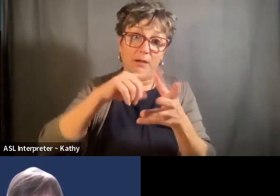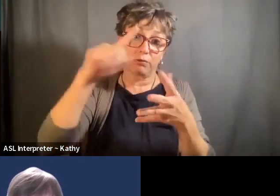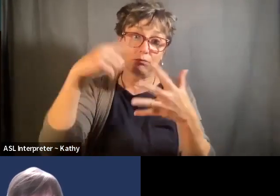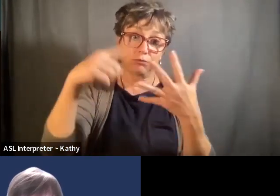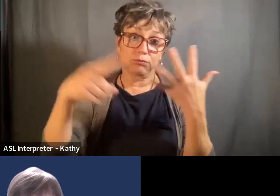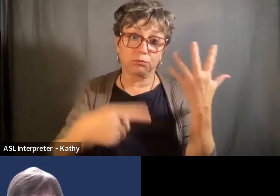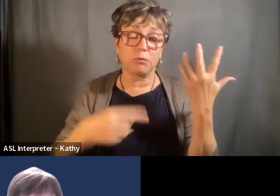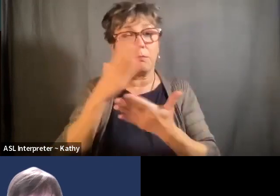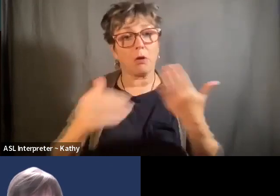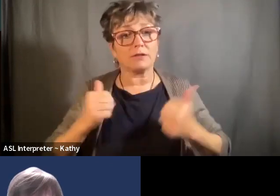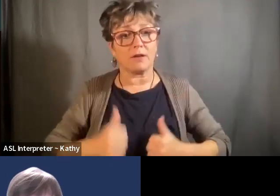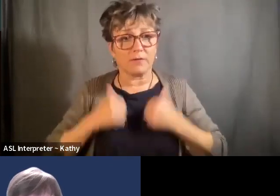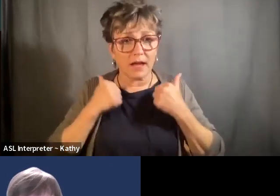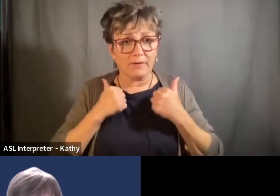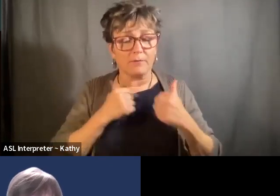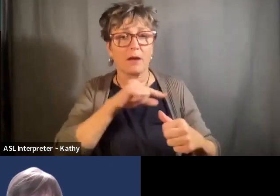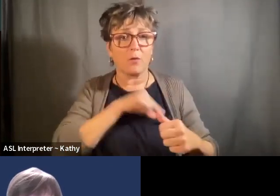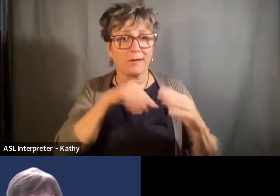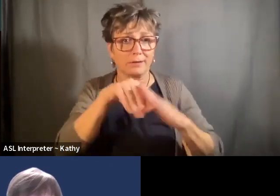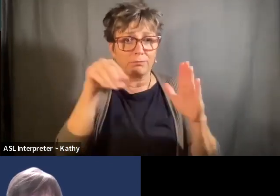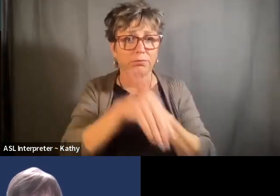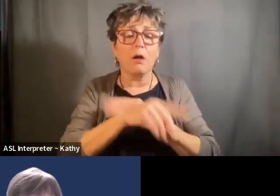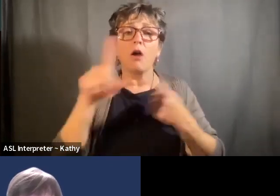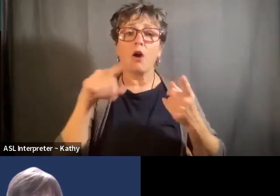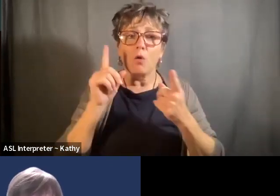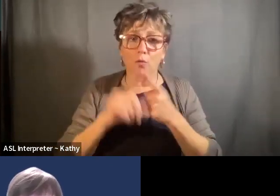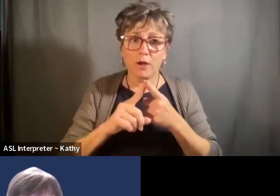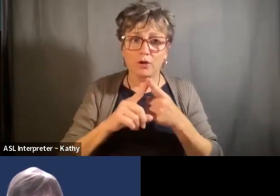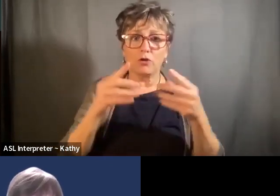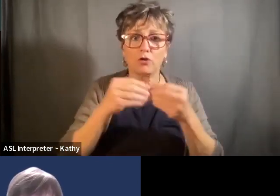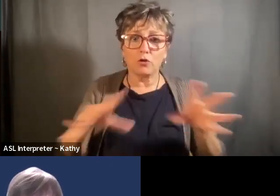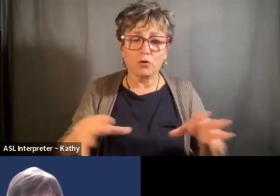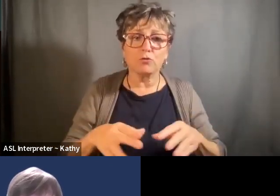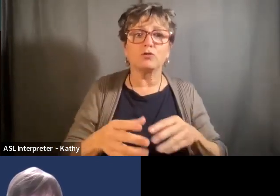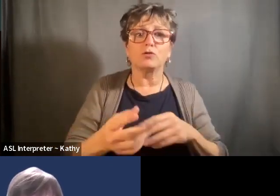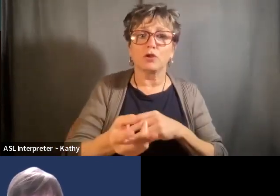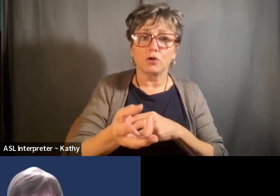two major senses, you're losing a lot more than just the sense. Um, it starts to impact the whole